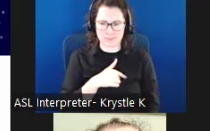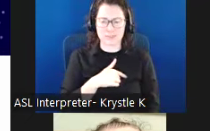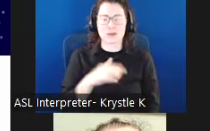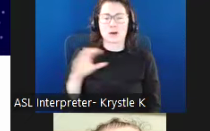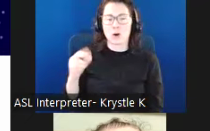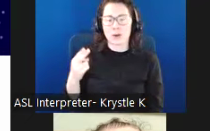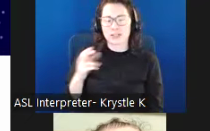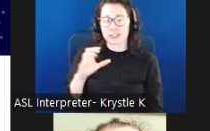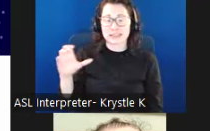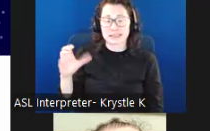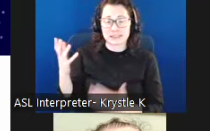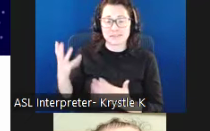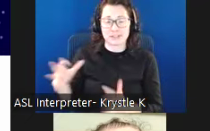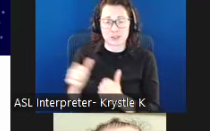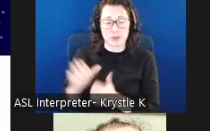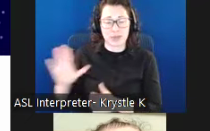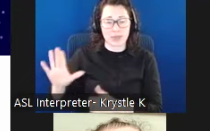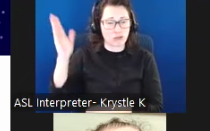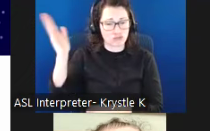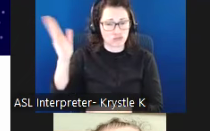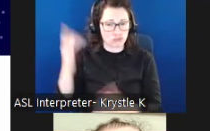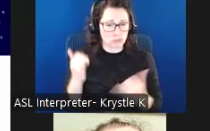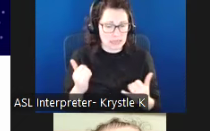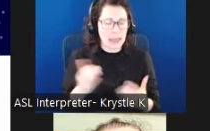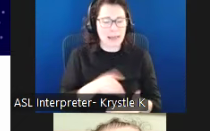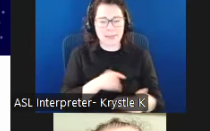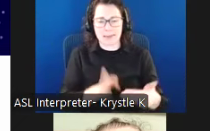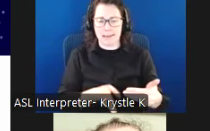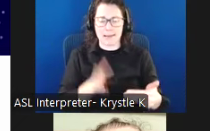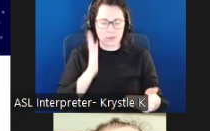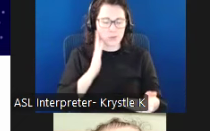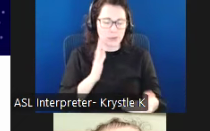done presenting today, we we should have